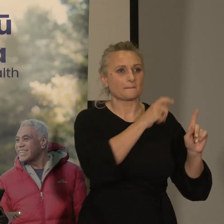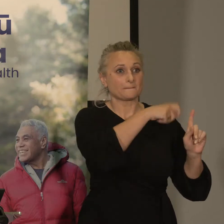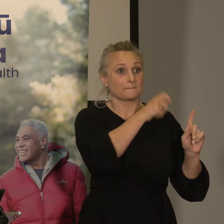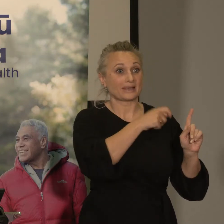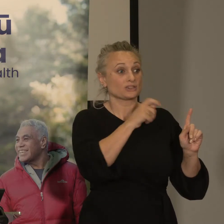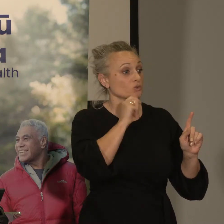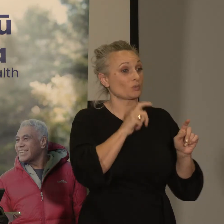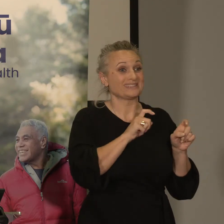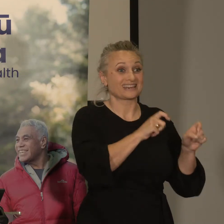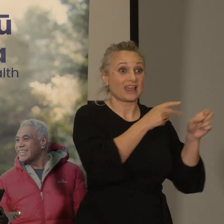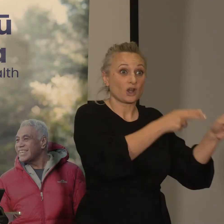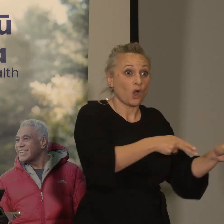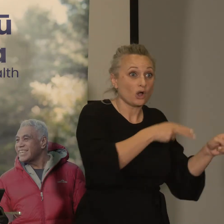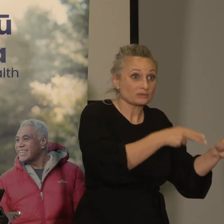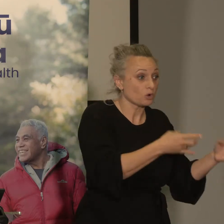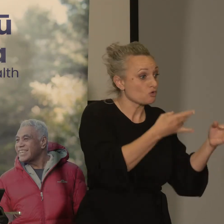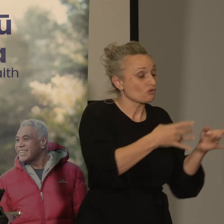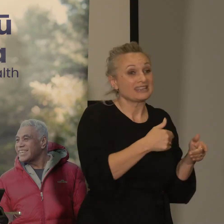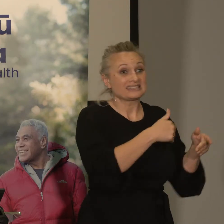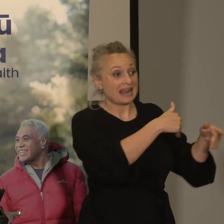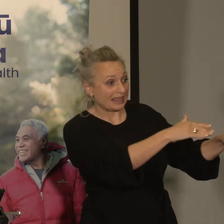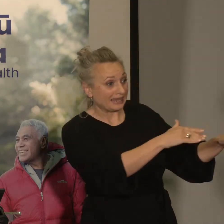can assure everyone that work is underway to better streamline patient discharge,